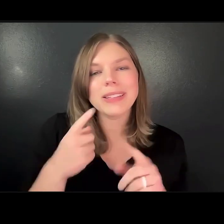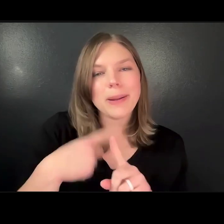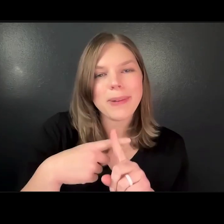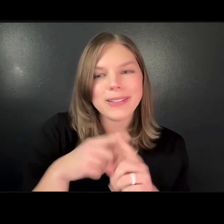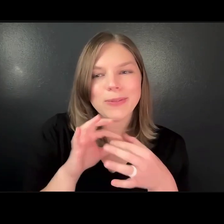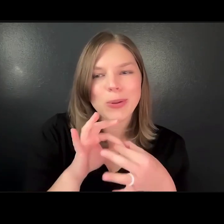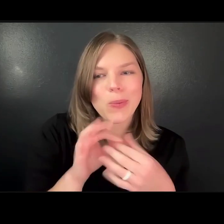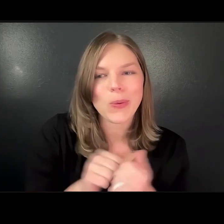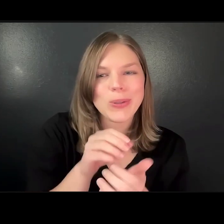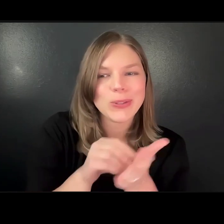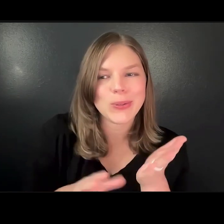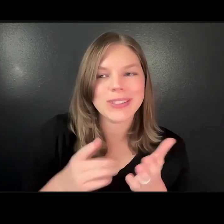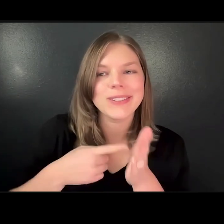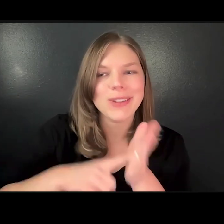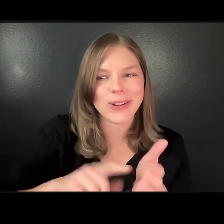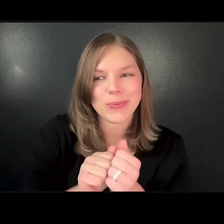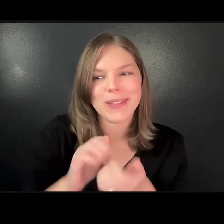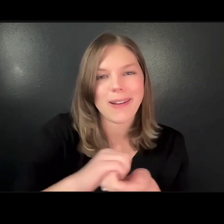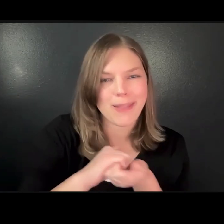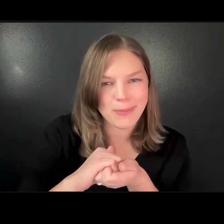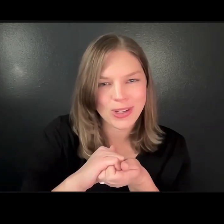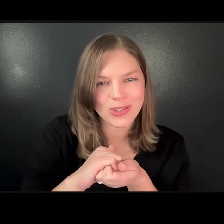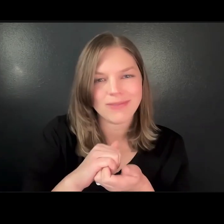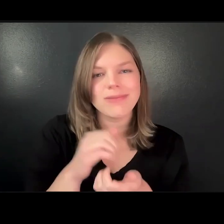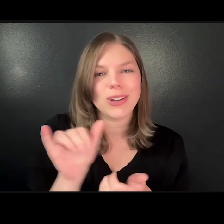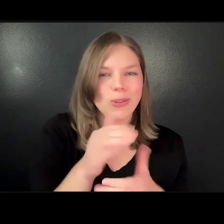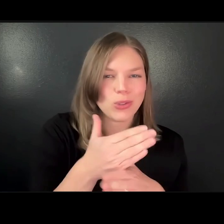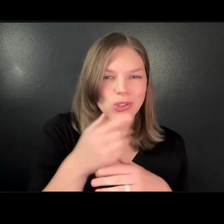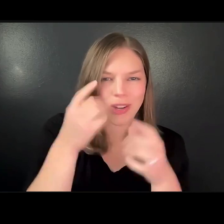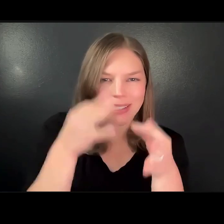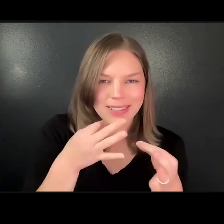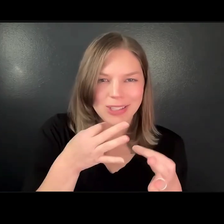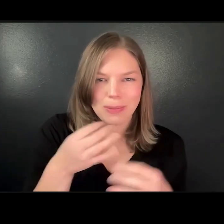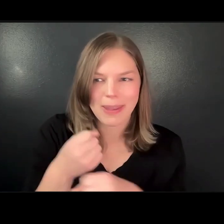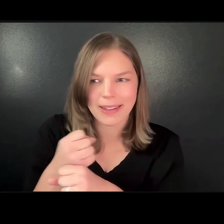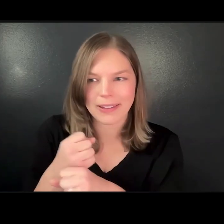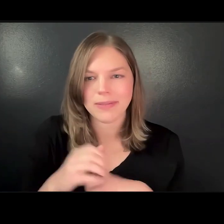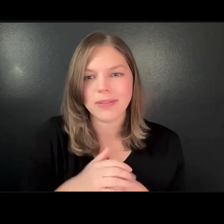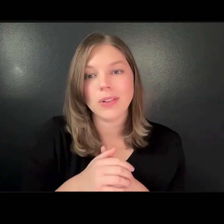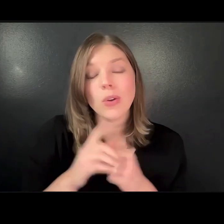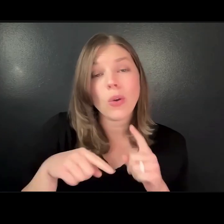Building a positive rapport with students starts with collaboration and shared decision-making.